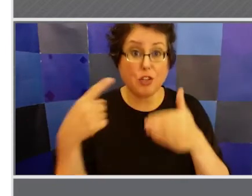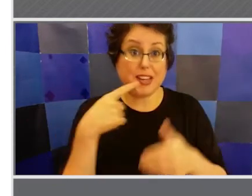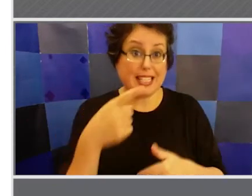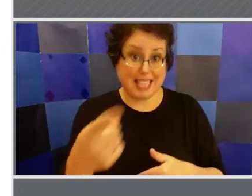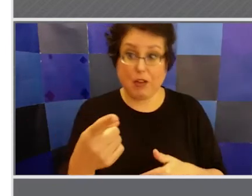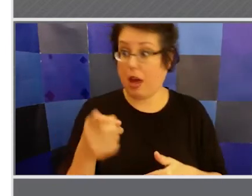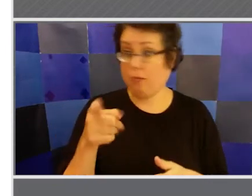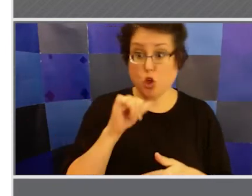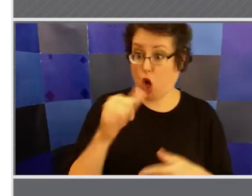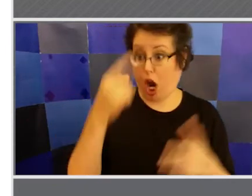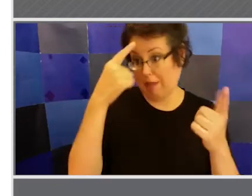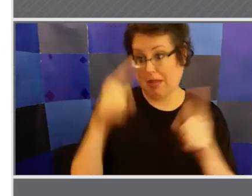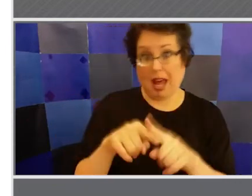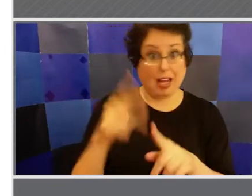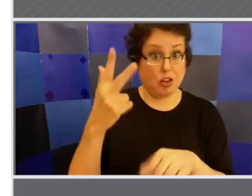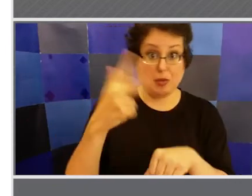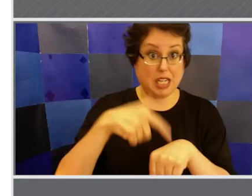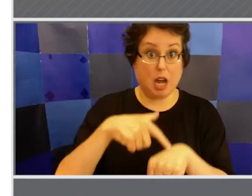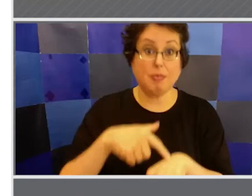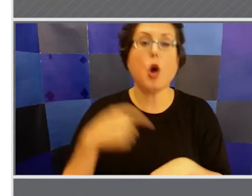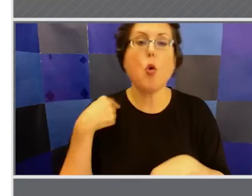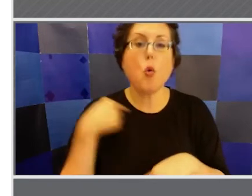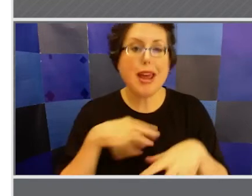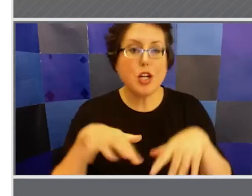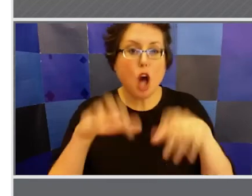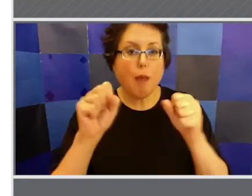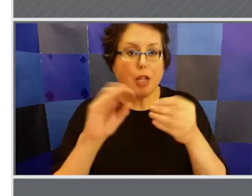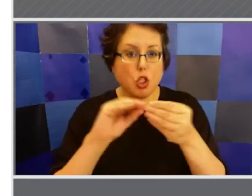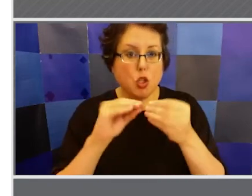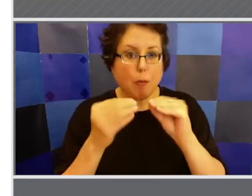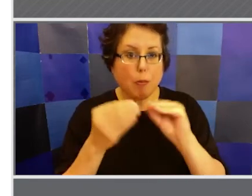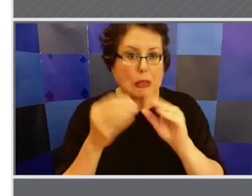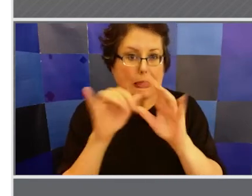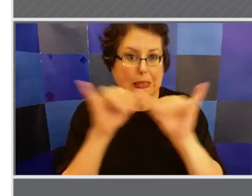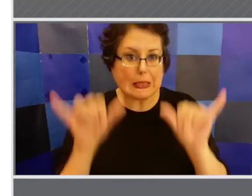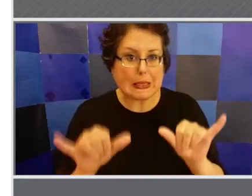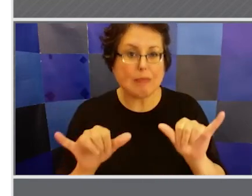We adopted as part of this tool a scoring system to assess condemned structures in the